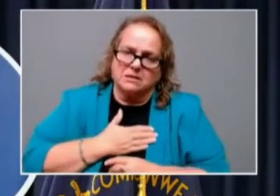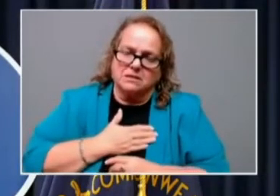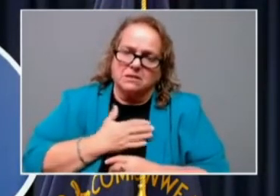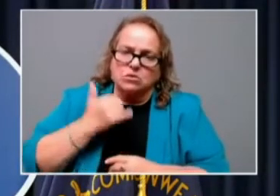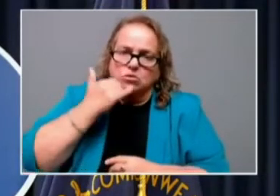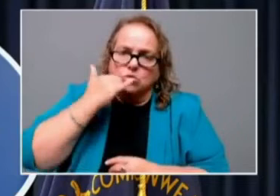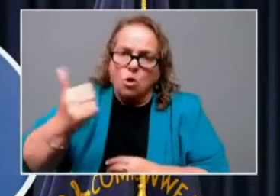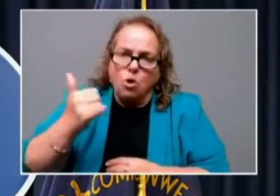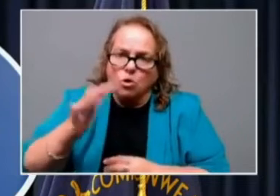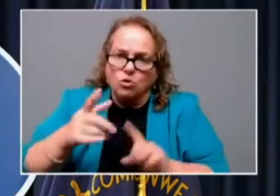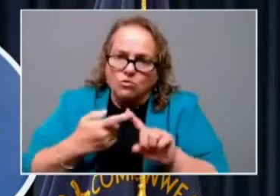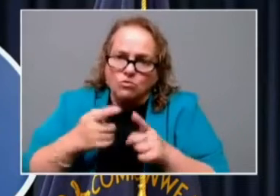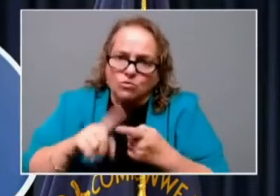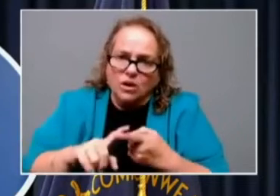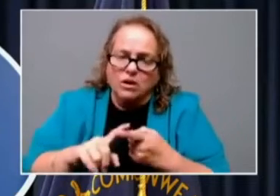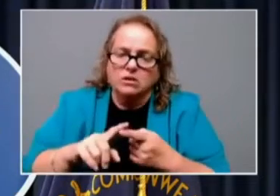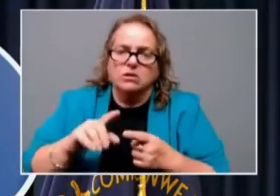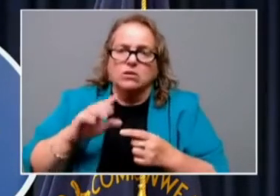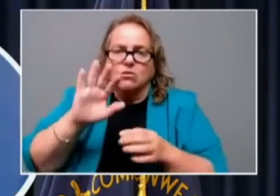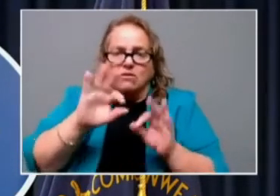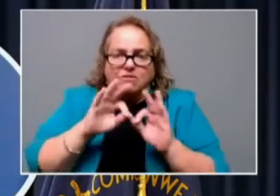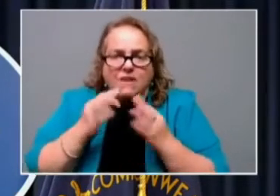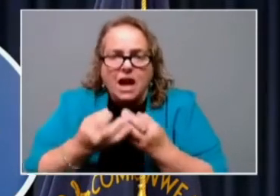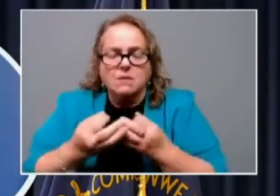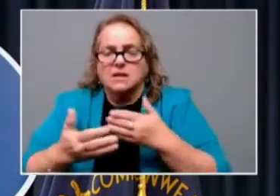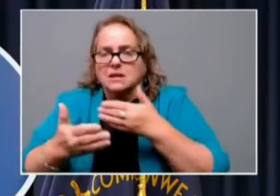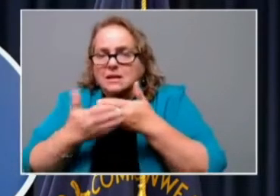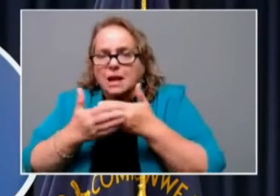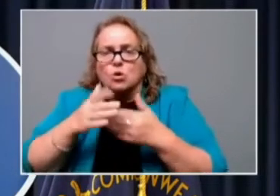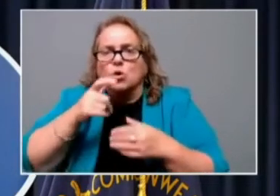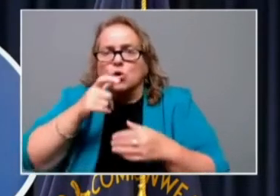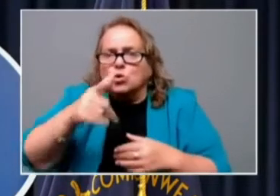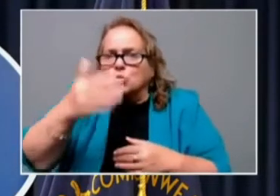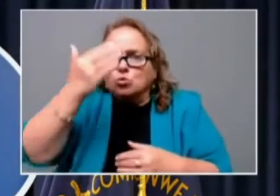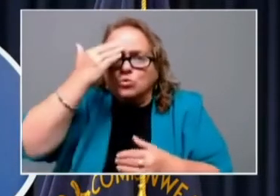down and think about who it is that you know that you care about that hasn't